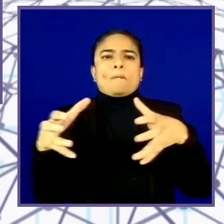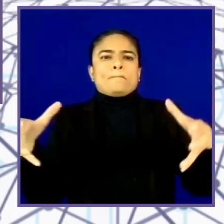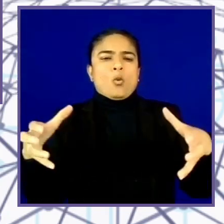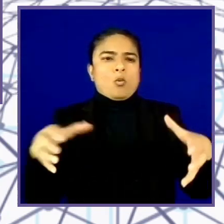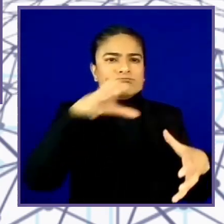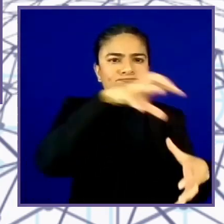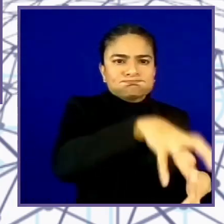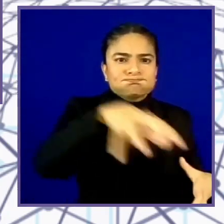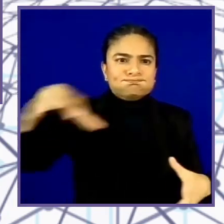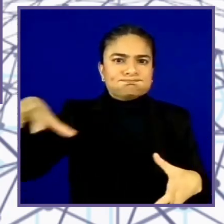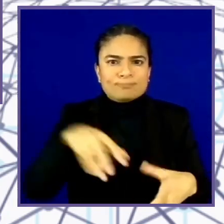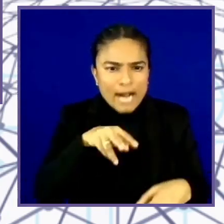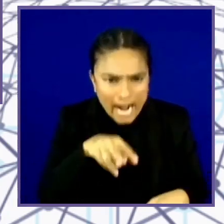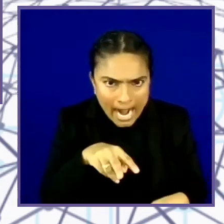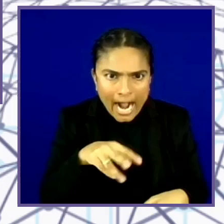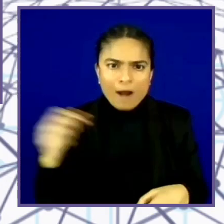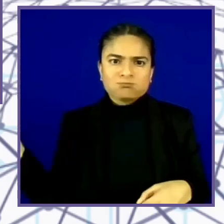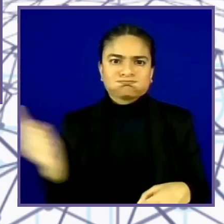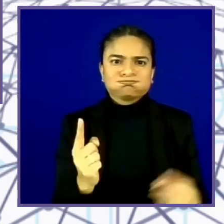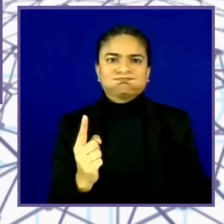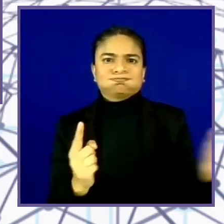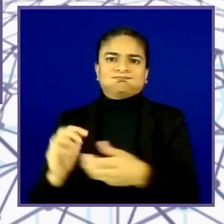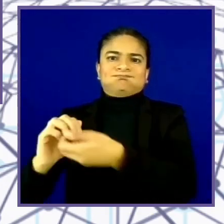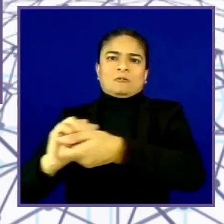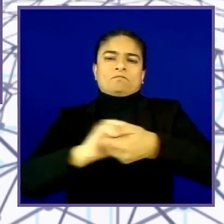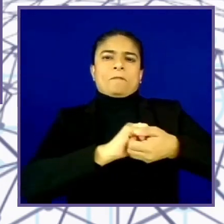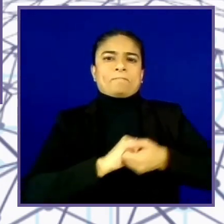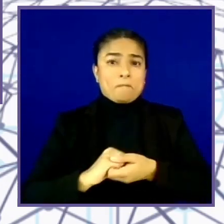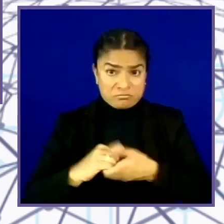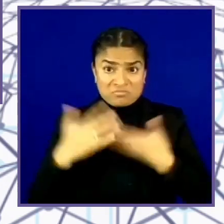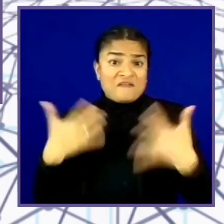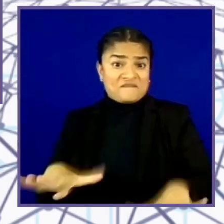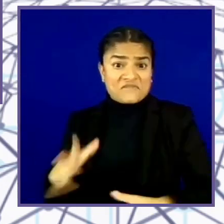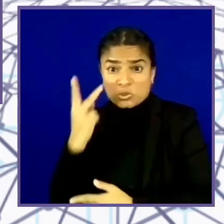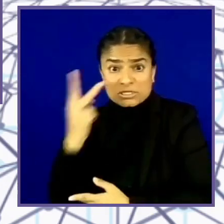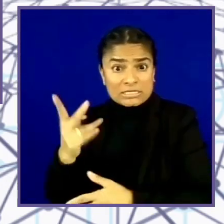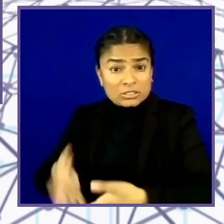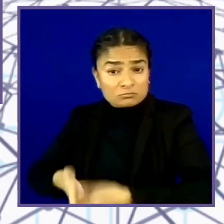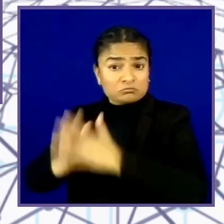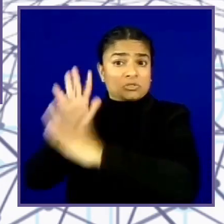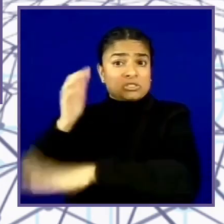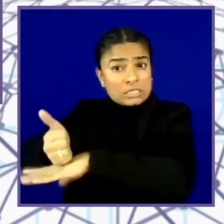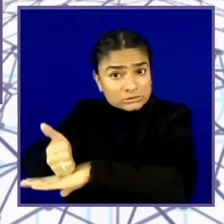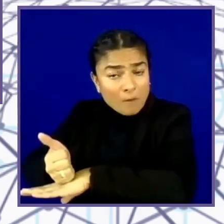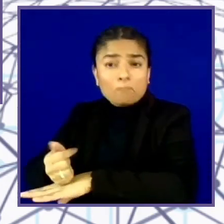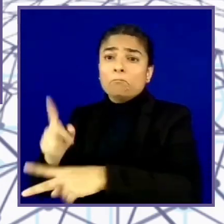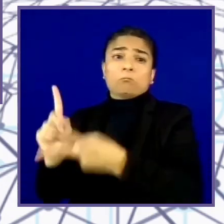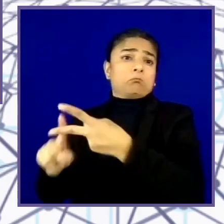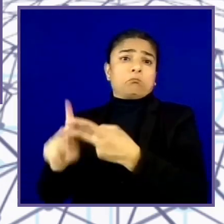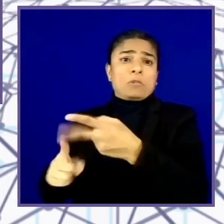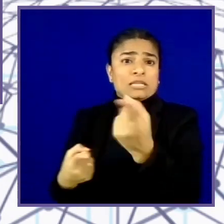leading the way in developing targeted products and services to uncover numerous opportunities.